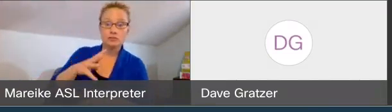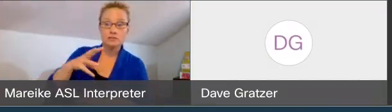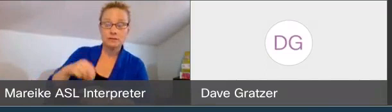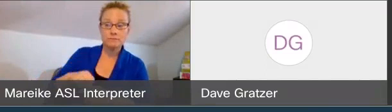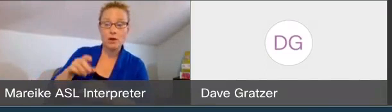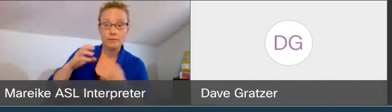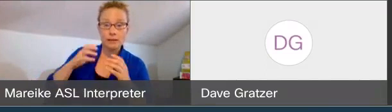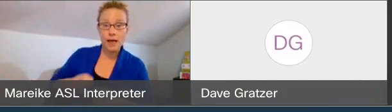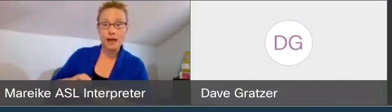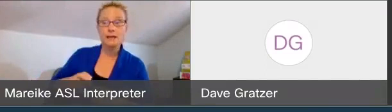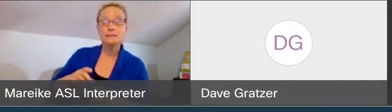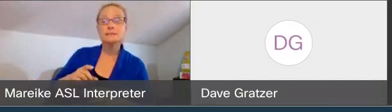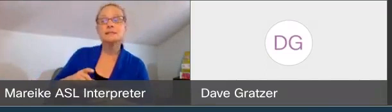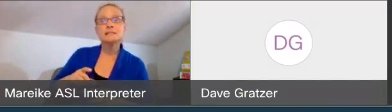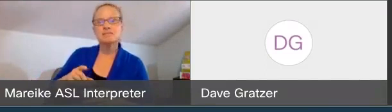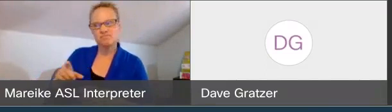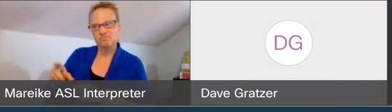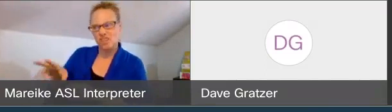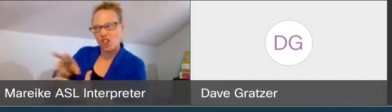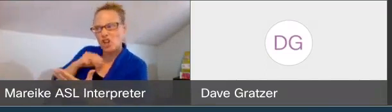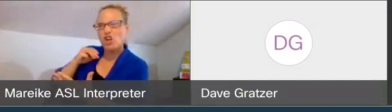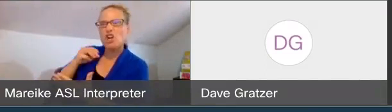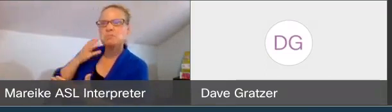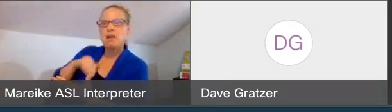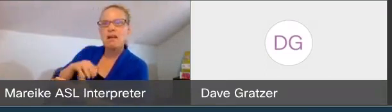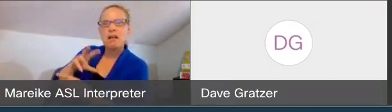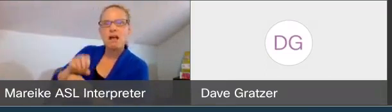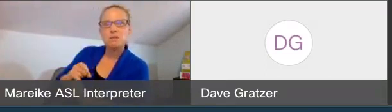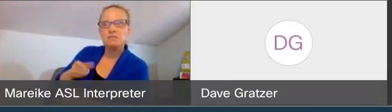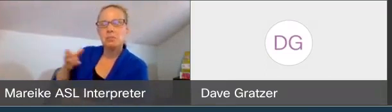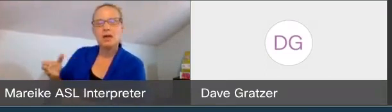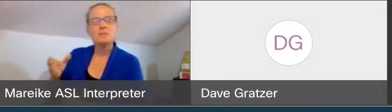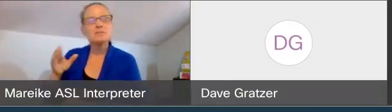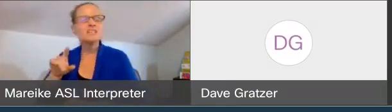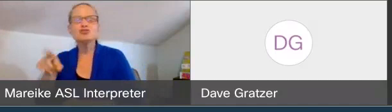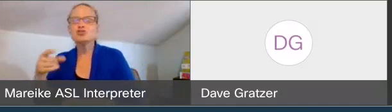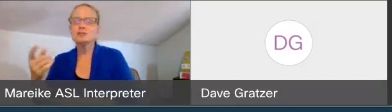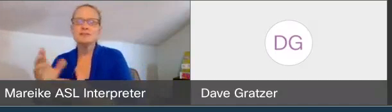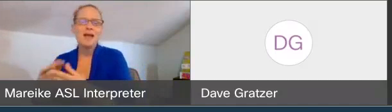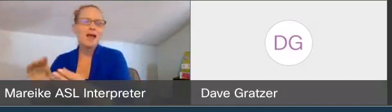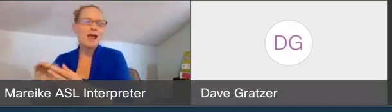that purely is an anecdotal as well. So there's no hard evidence of course, that if you mix these